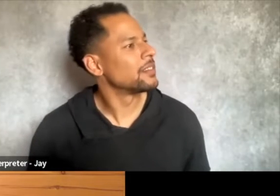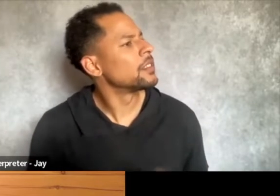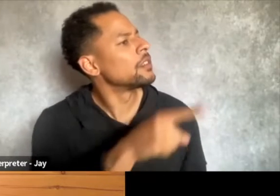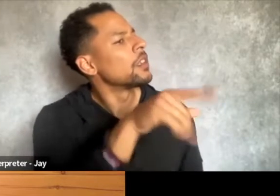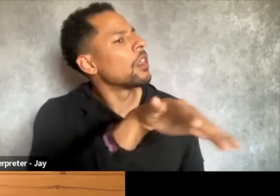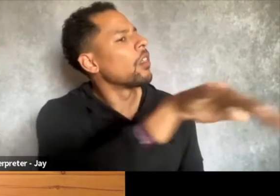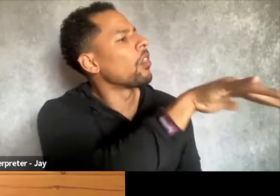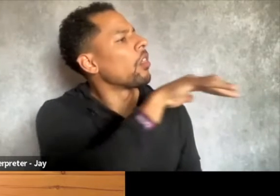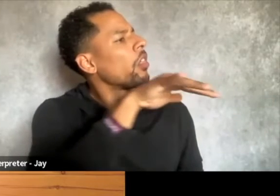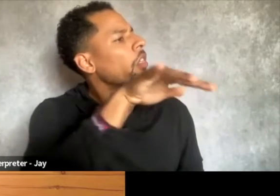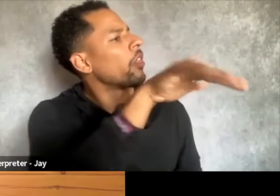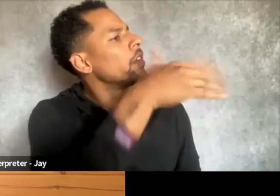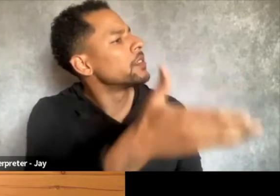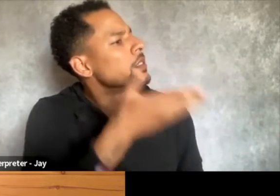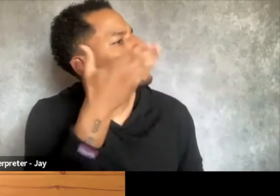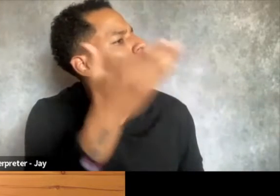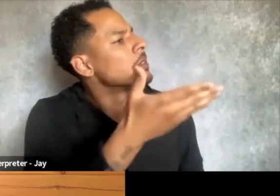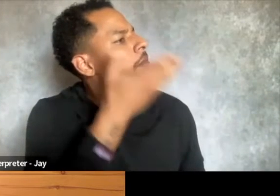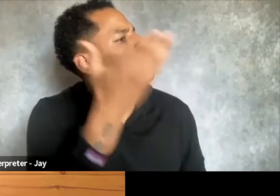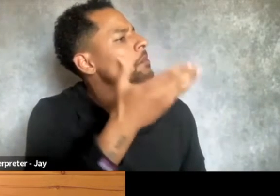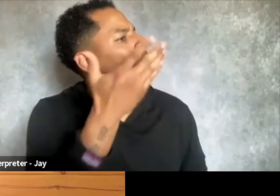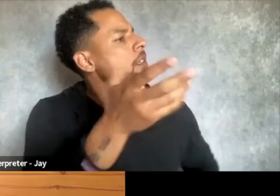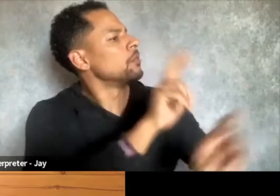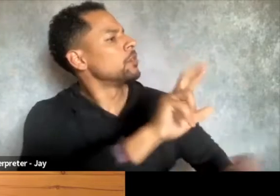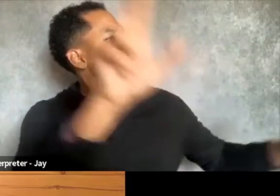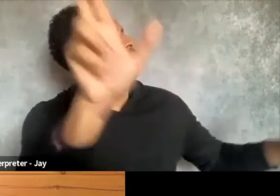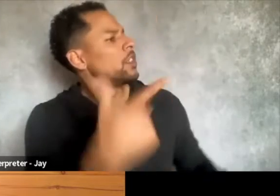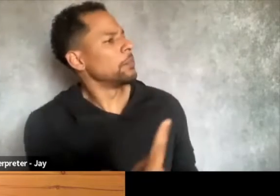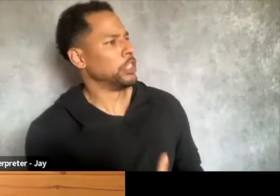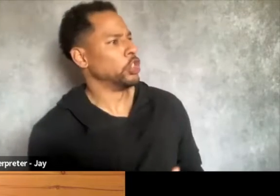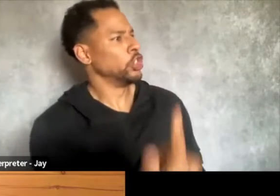waiting to be shot into ravine that's so close to the nearest town